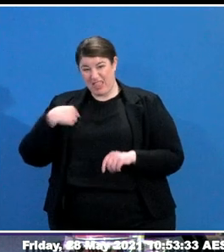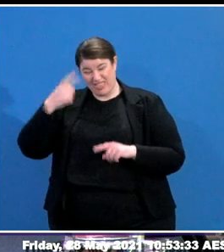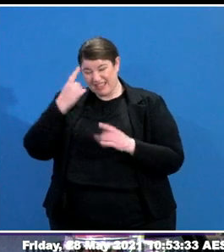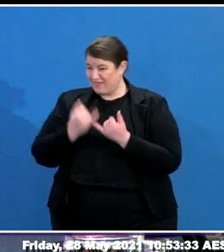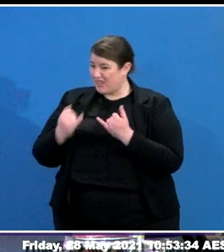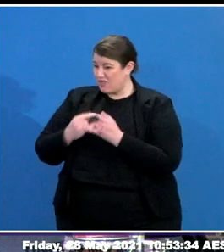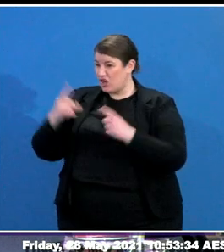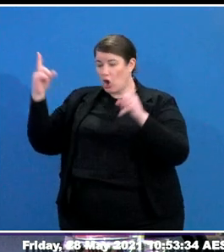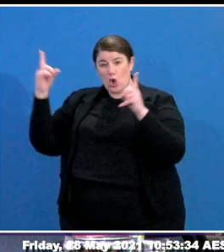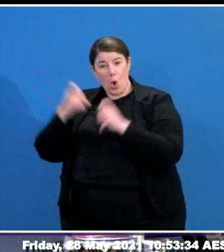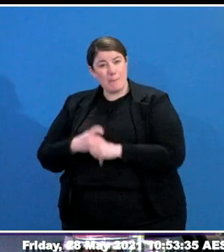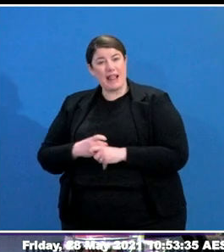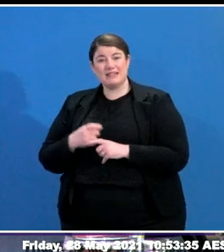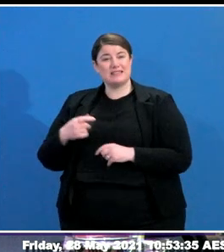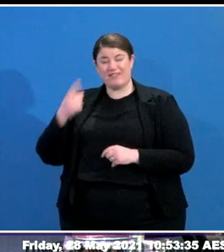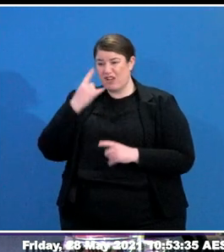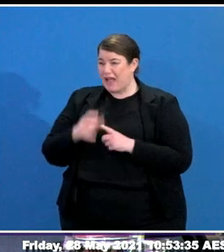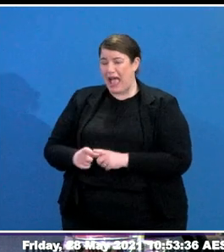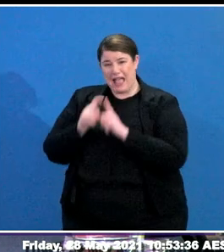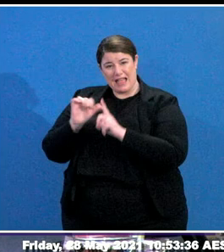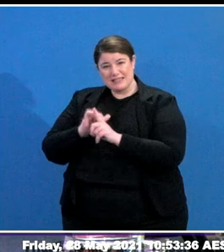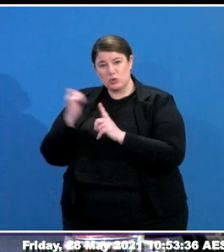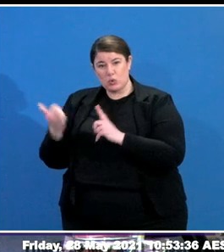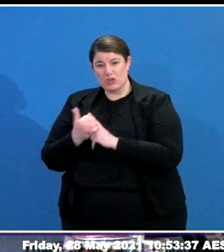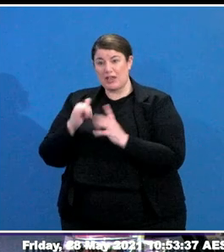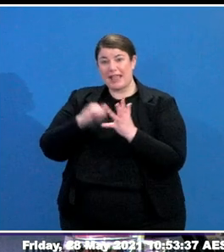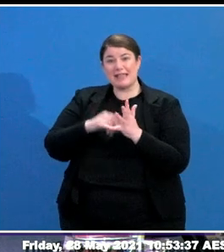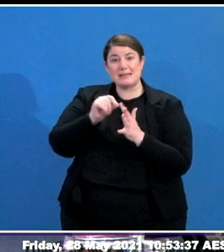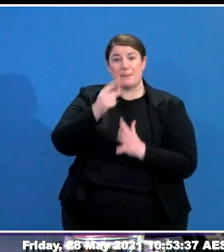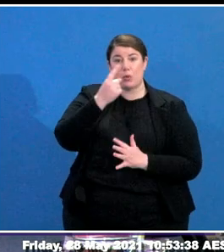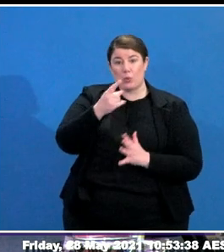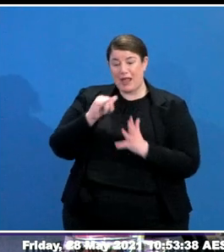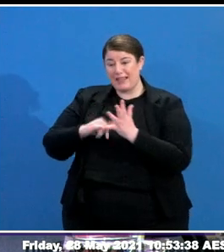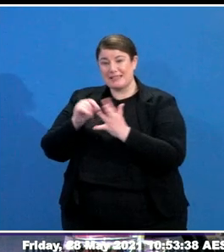There are people who have been deceitful, SP1 and SP2, and committed